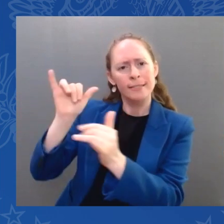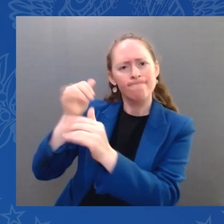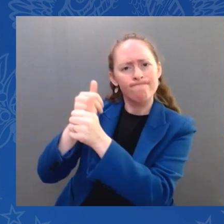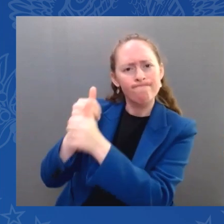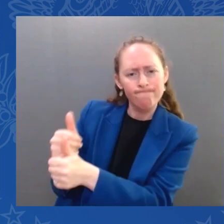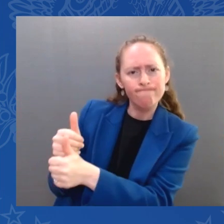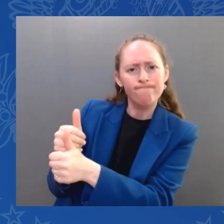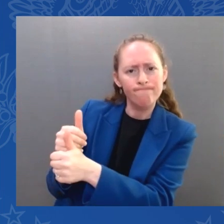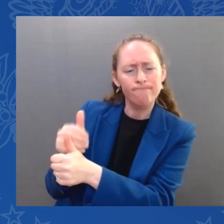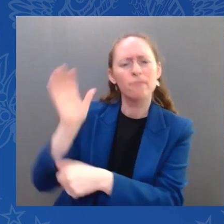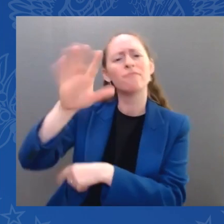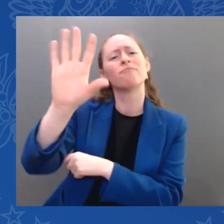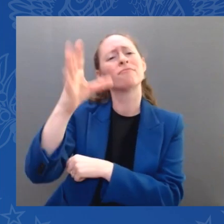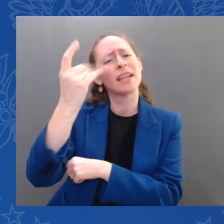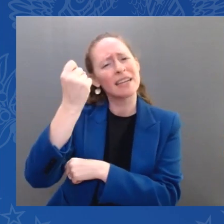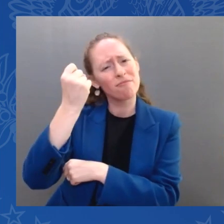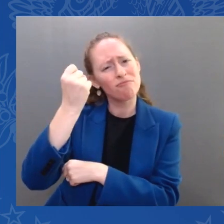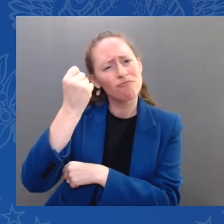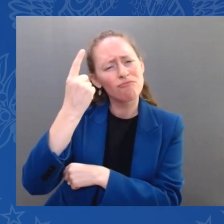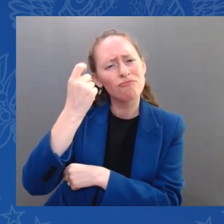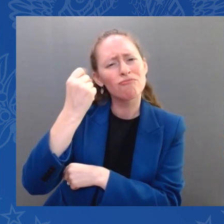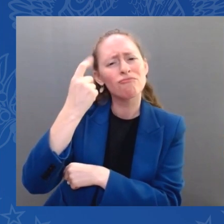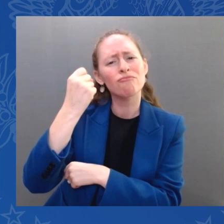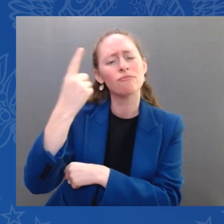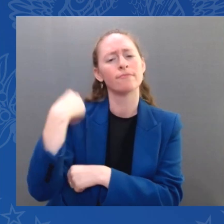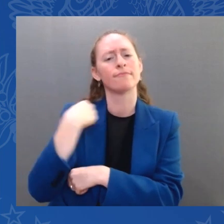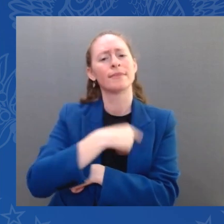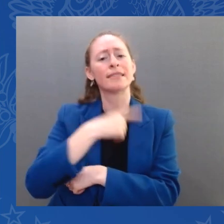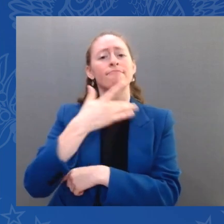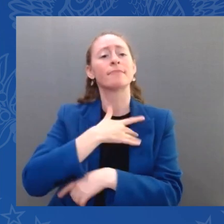I say yes. And that's what we're doing here today.